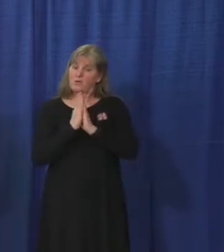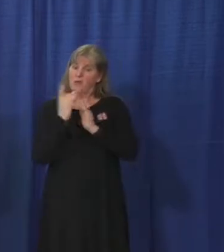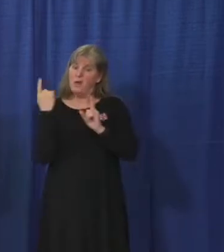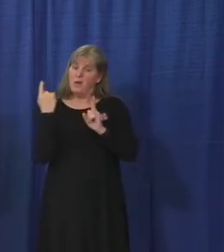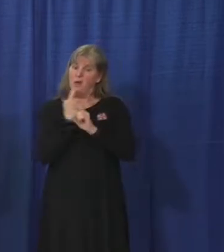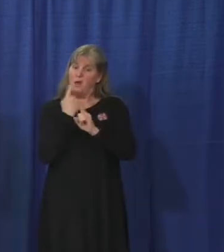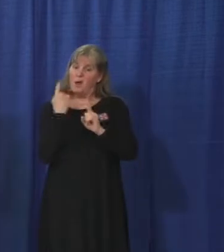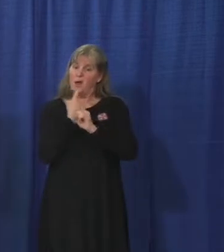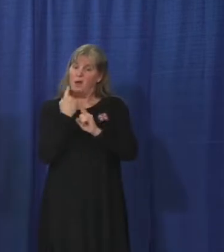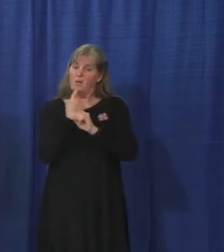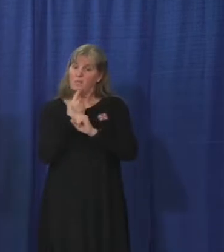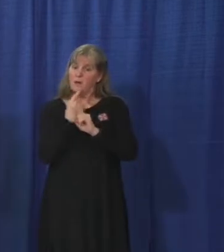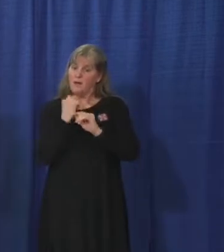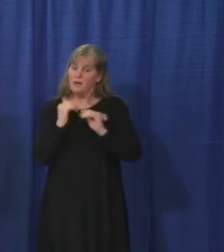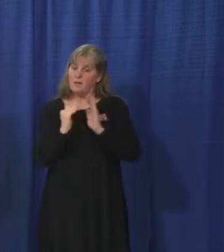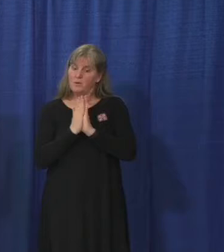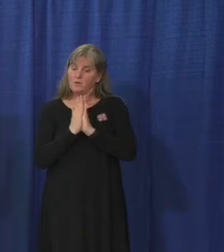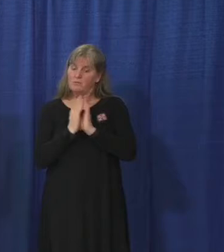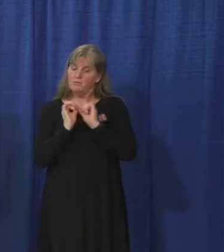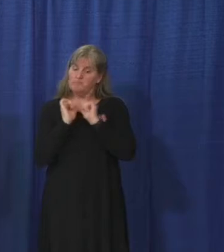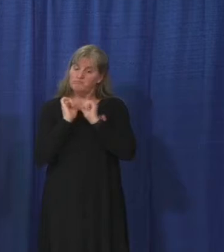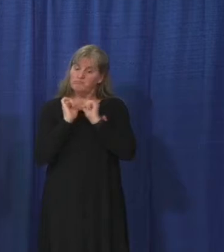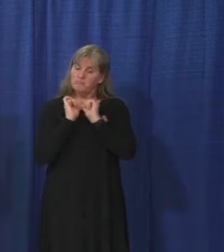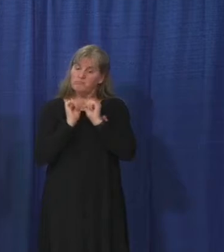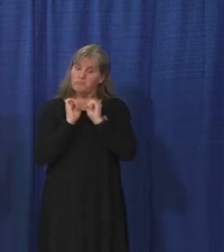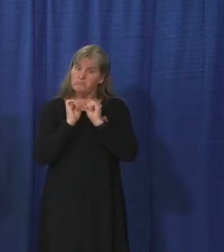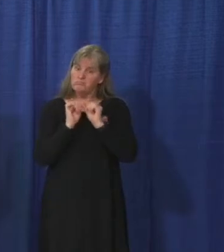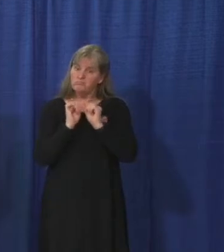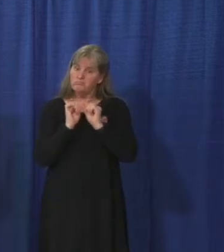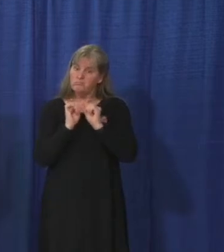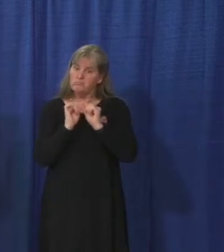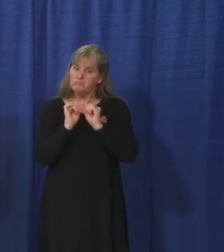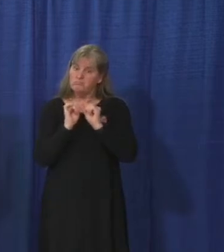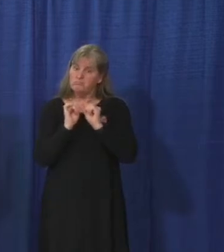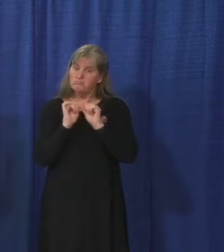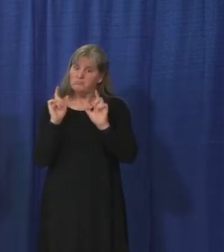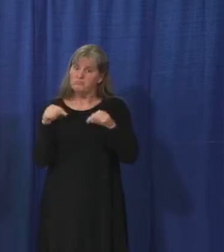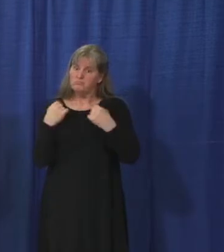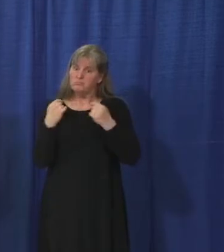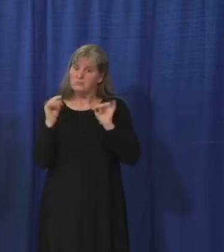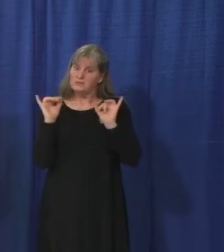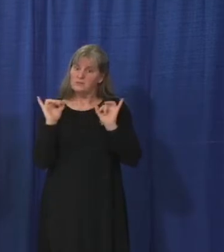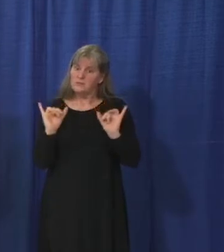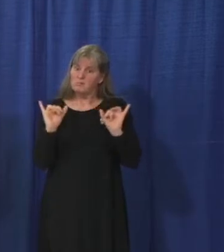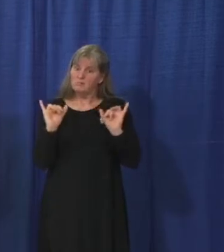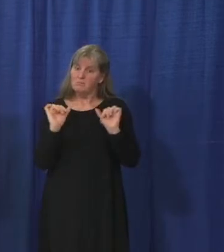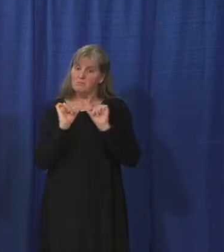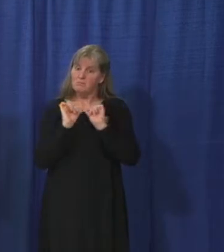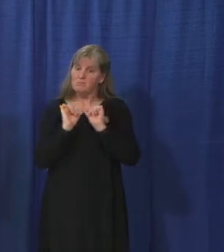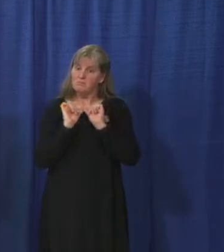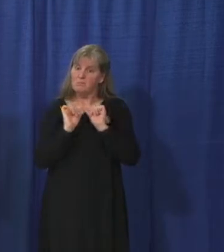are staying on the same path that you have embarked on as far